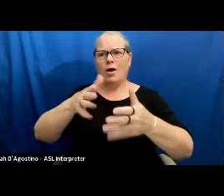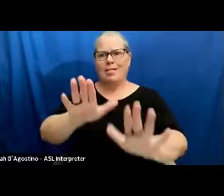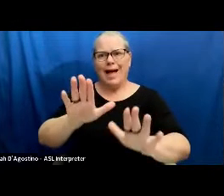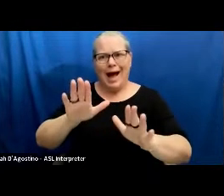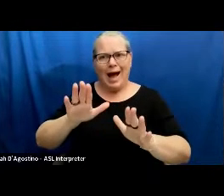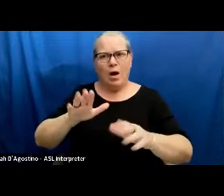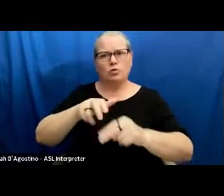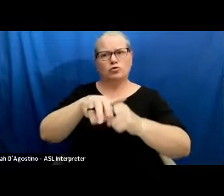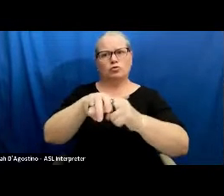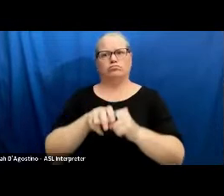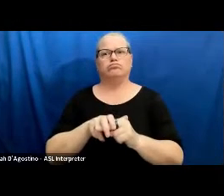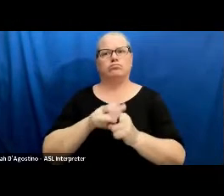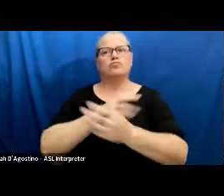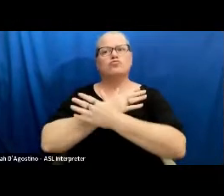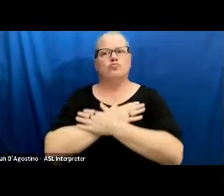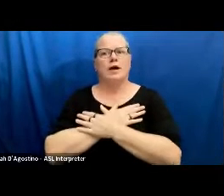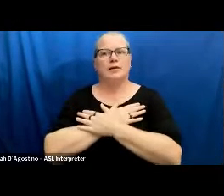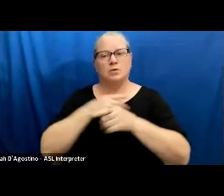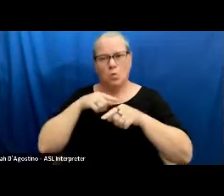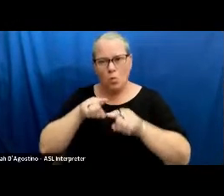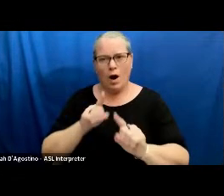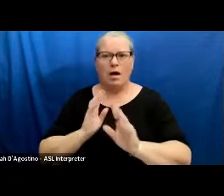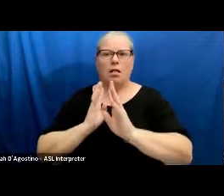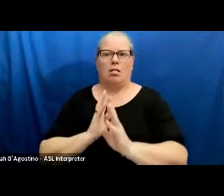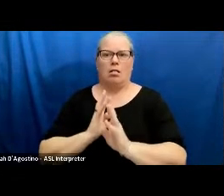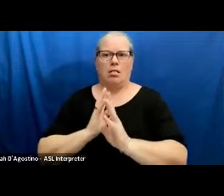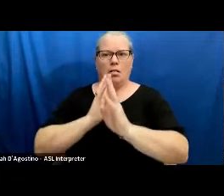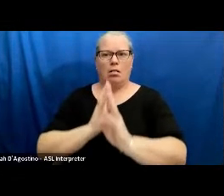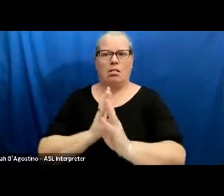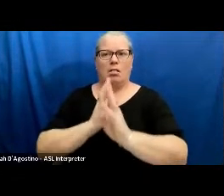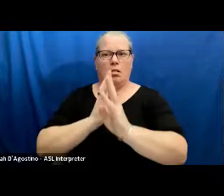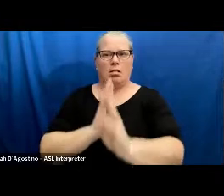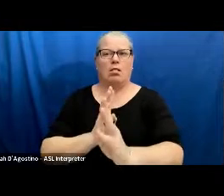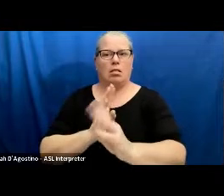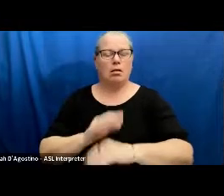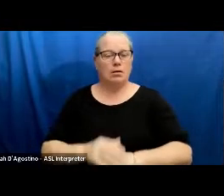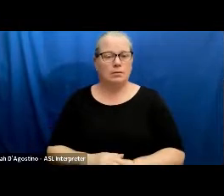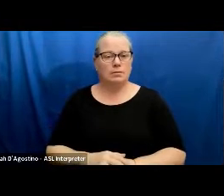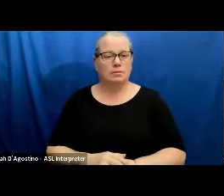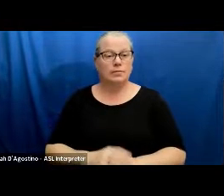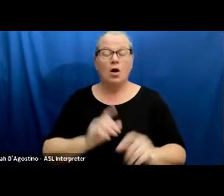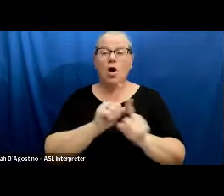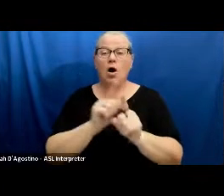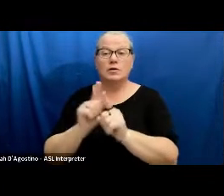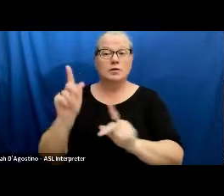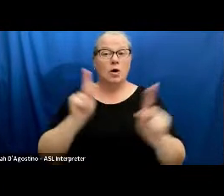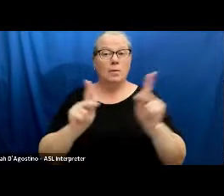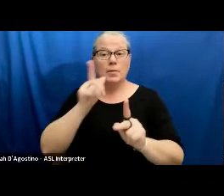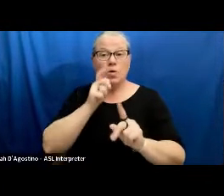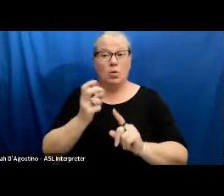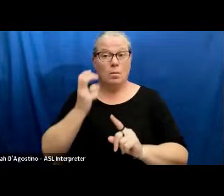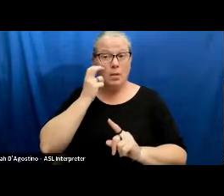and sit as needed um additionally people who are blind or have low vision